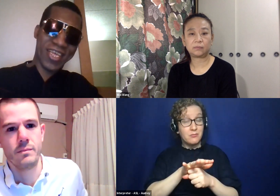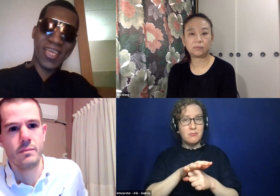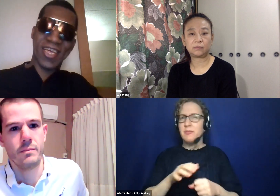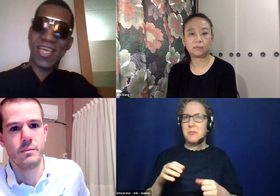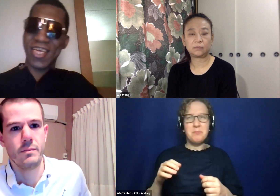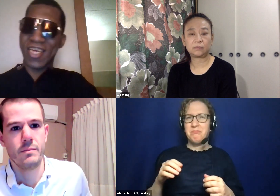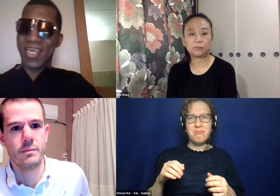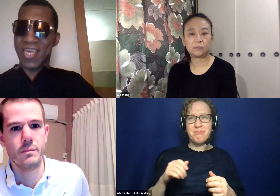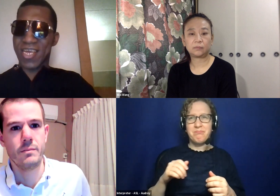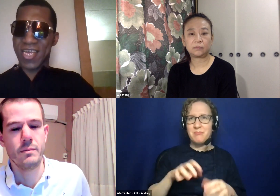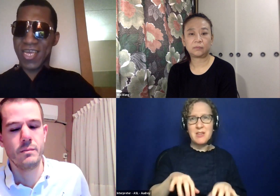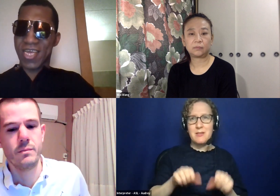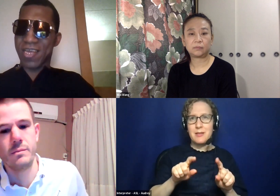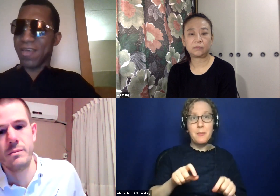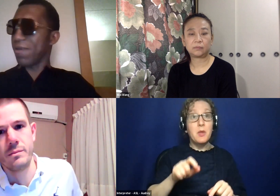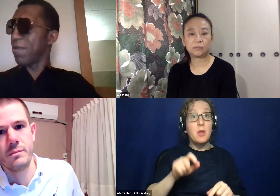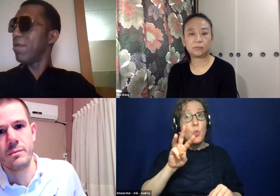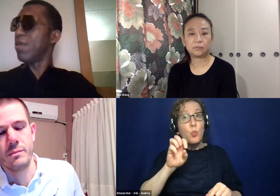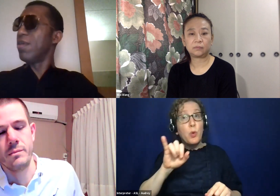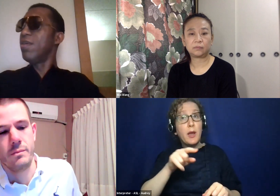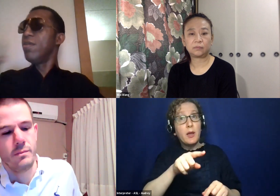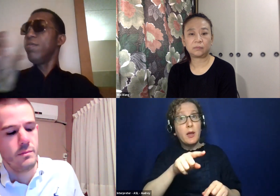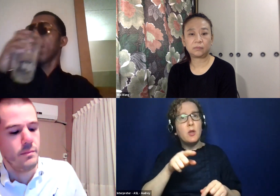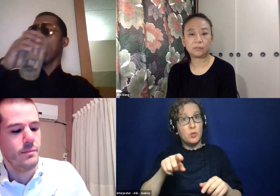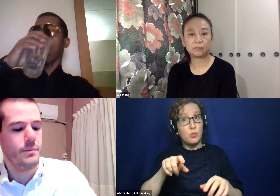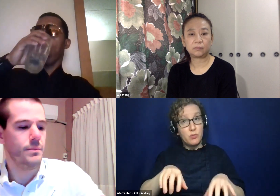What about you, Wei? Did you have to take any exams?